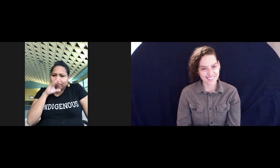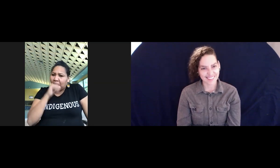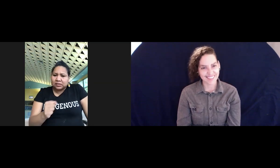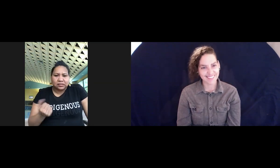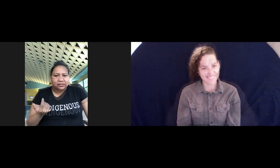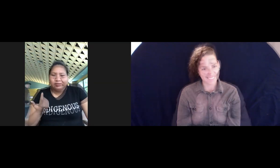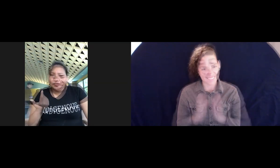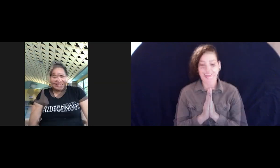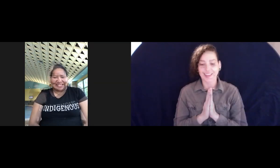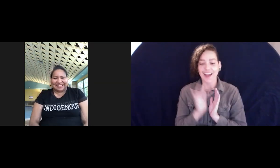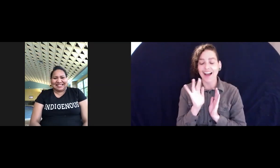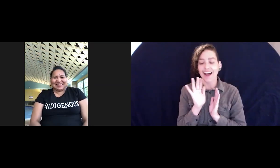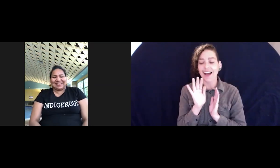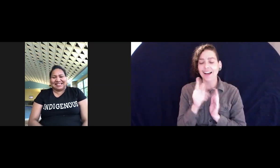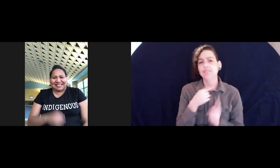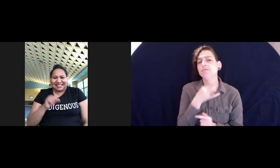That's fascinating.